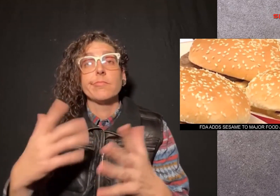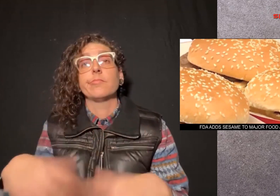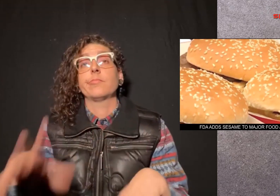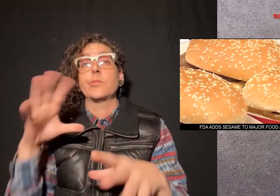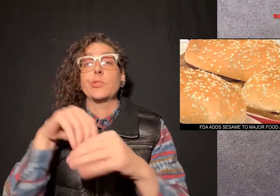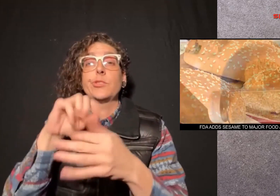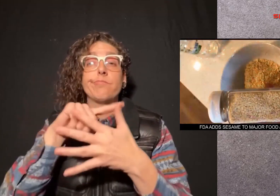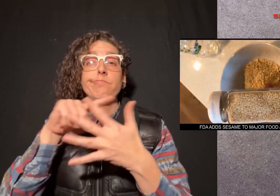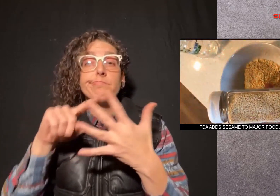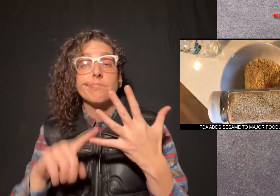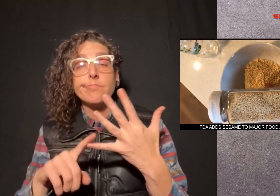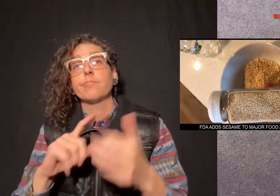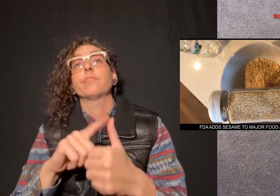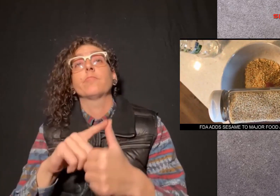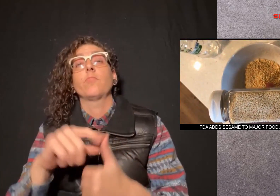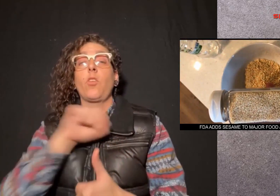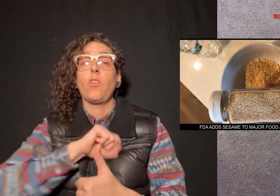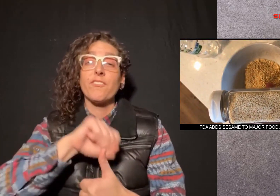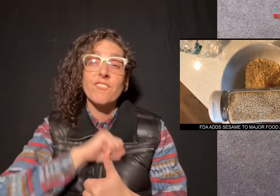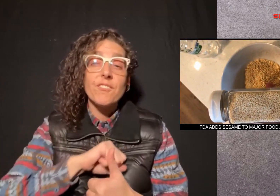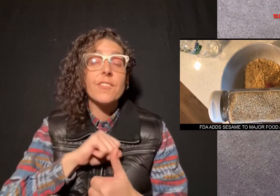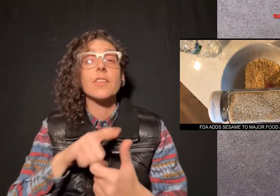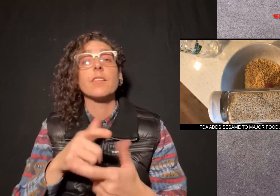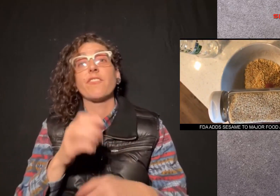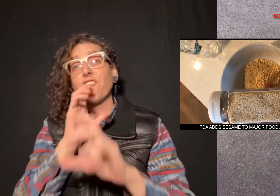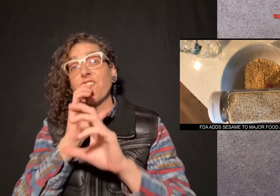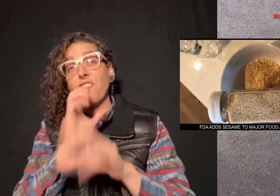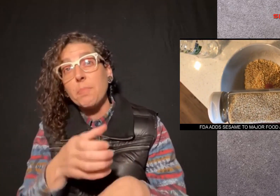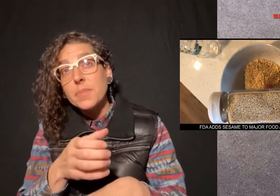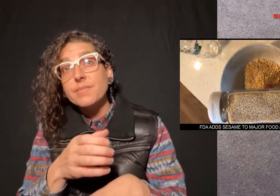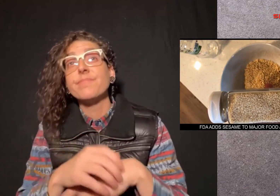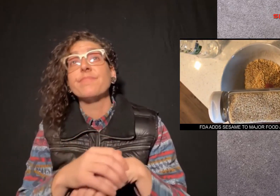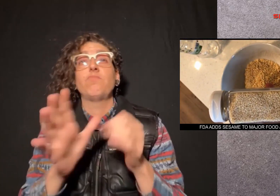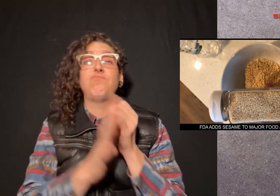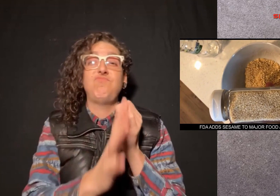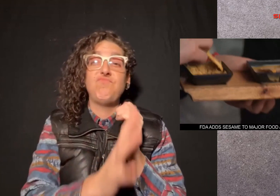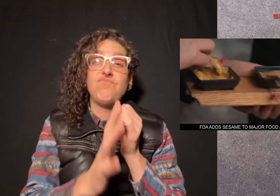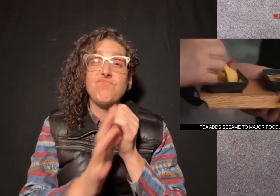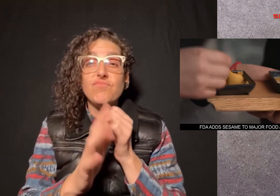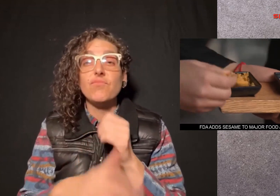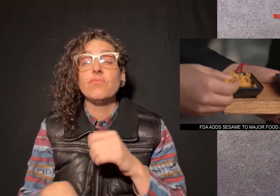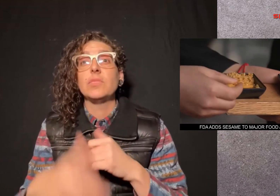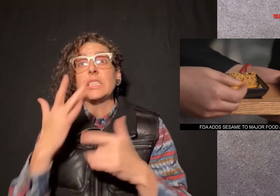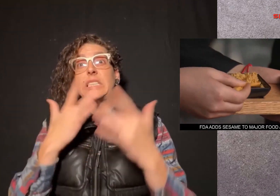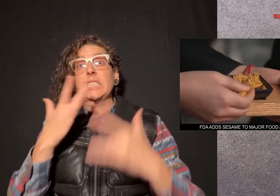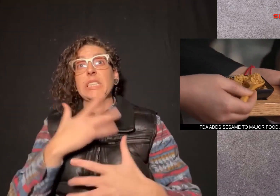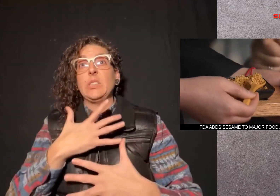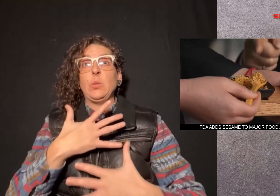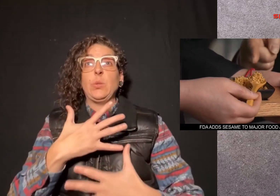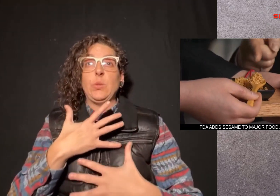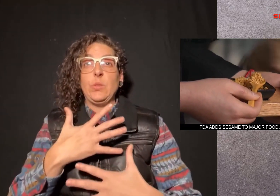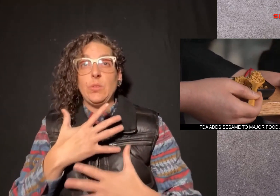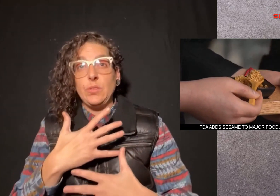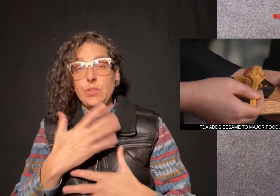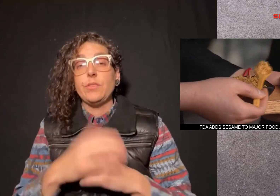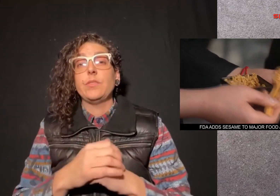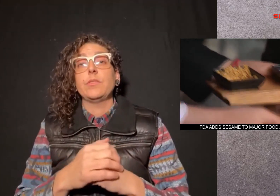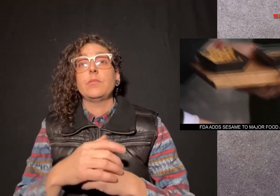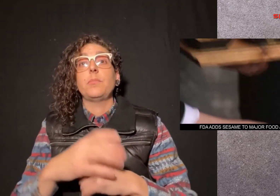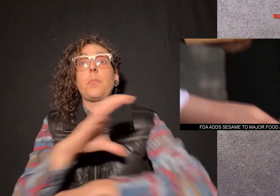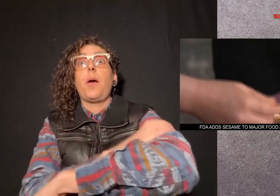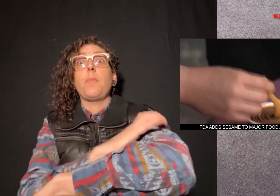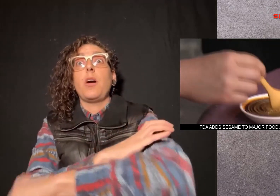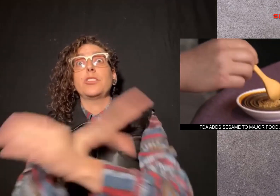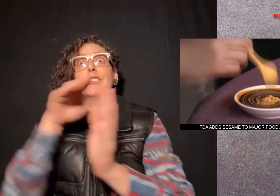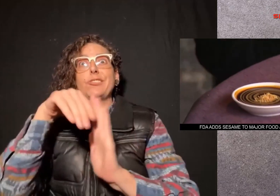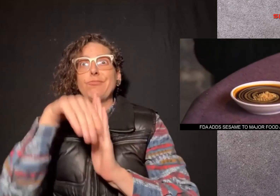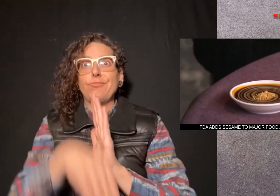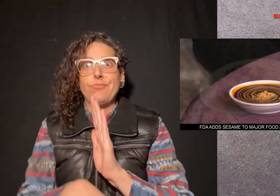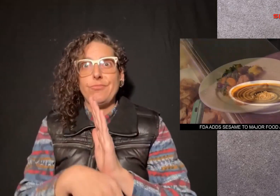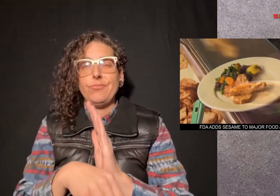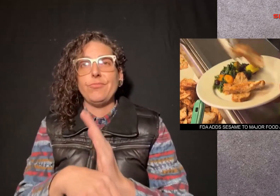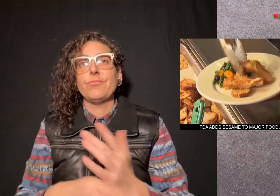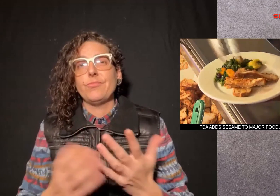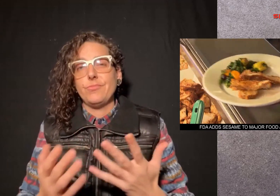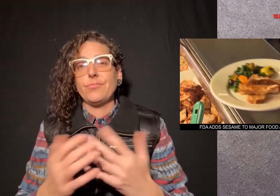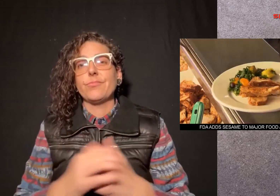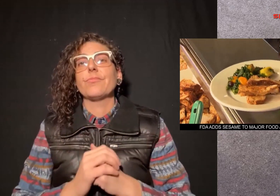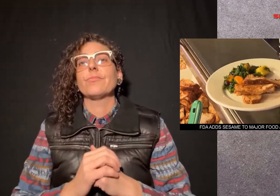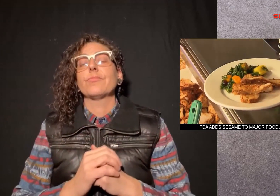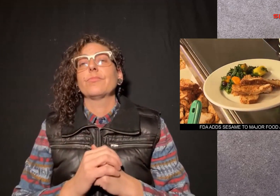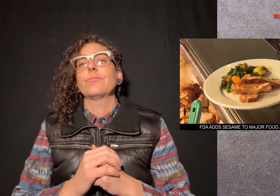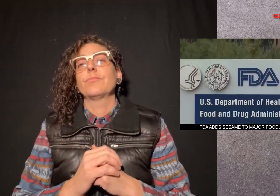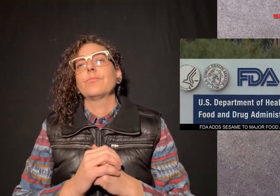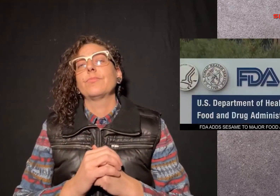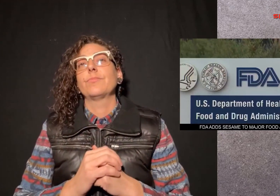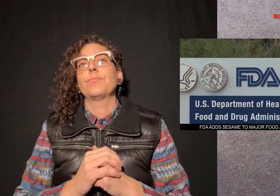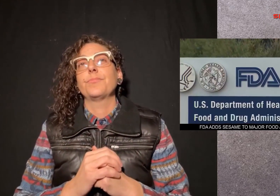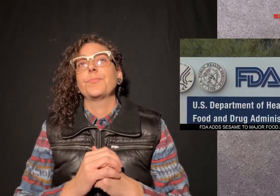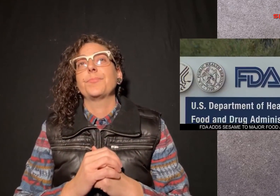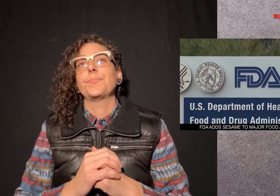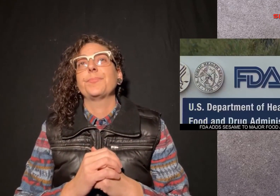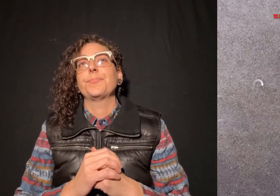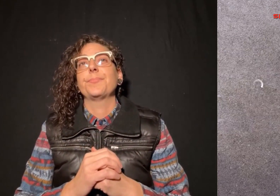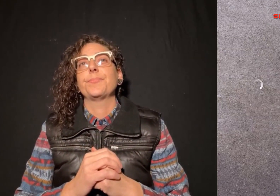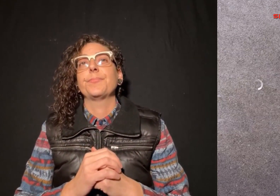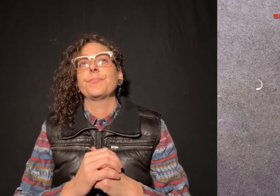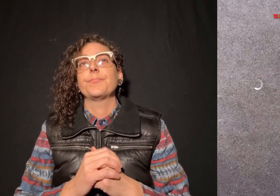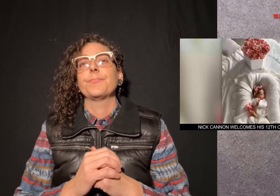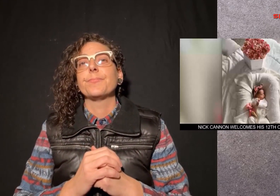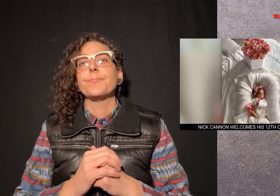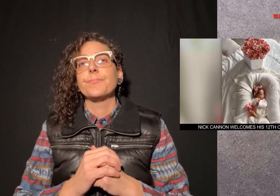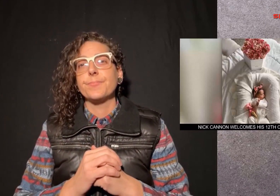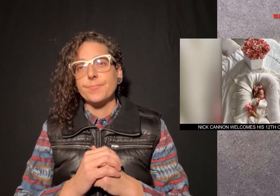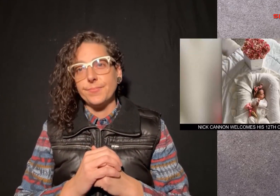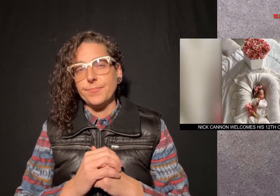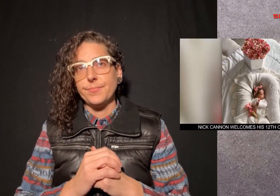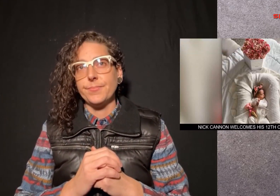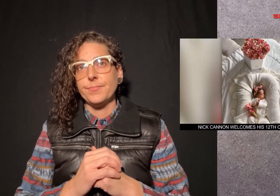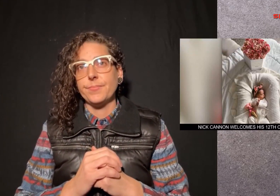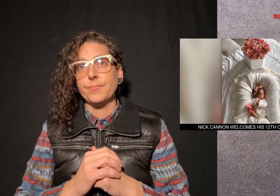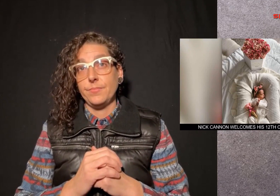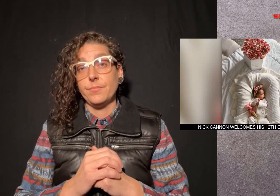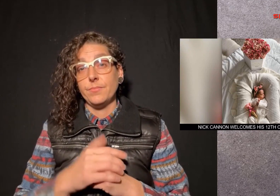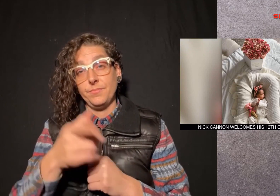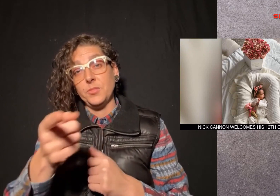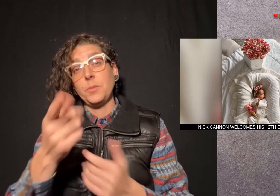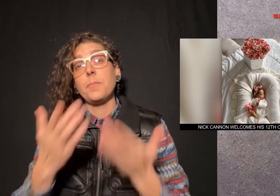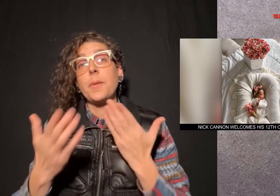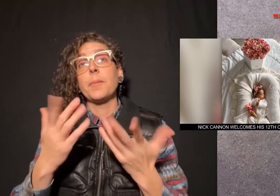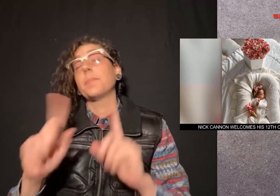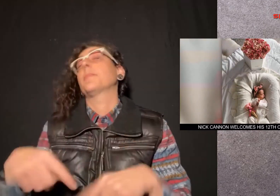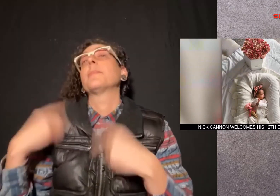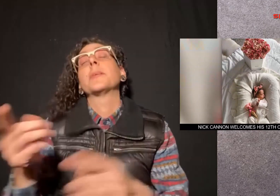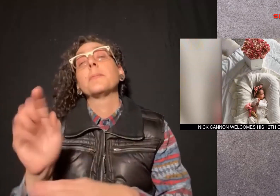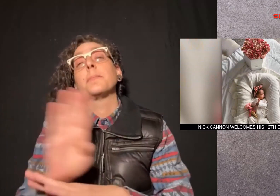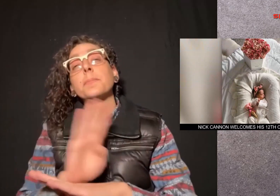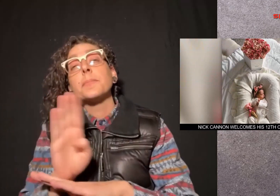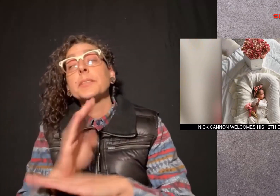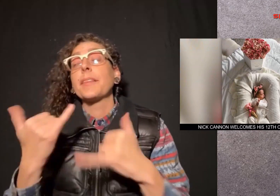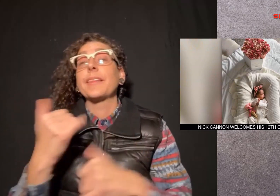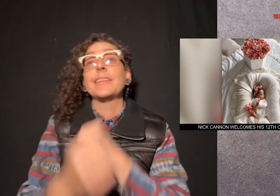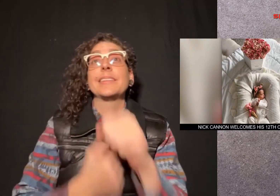including coughing vomiting diarrhea shortness of breath and drops in blood pressure